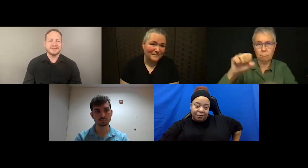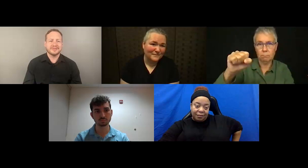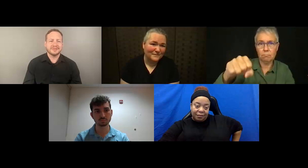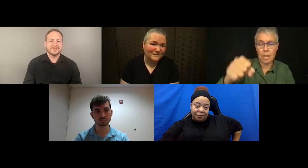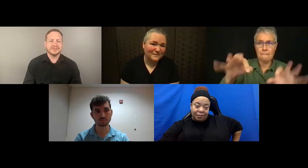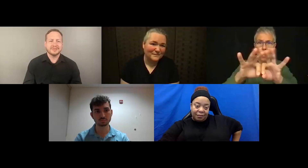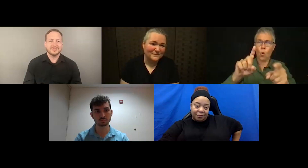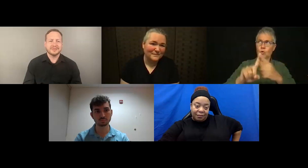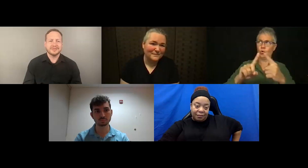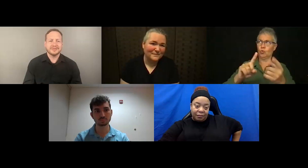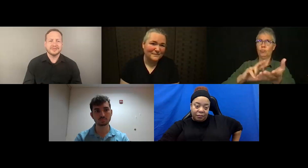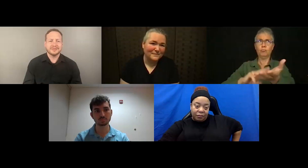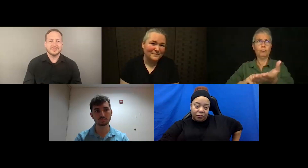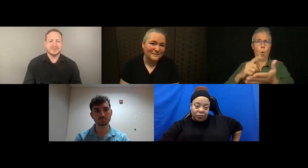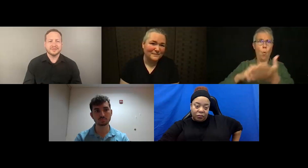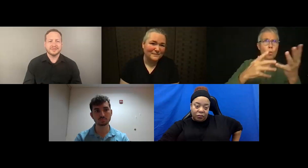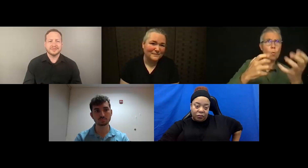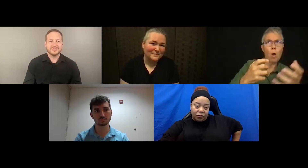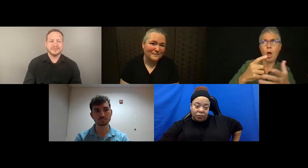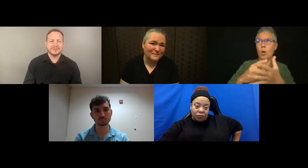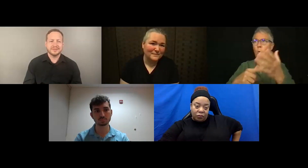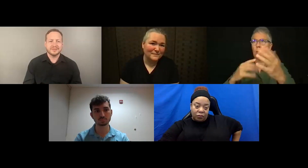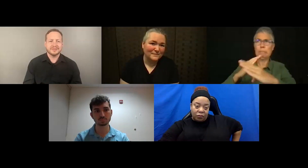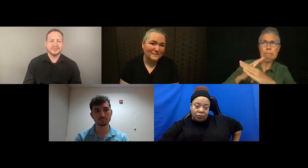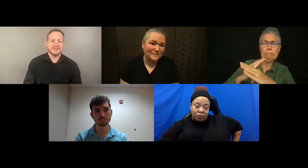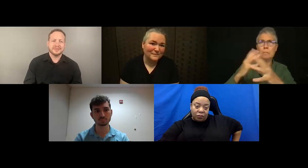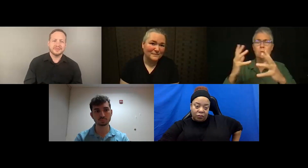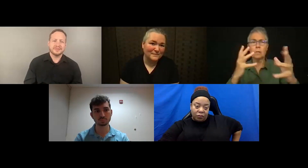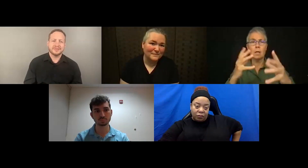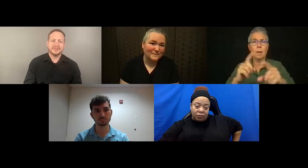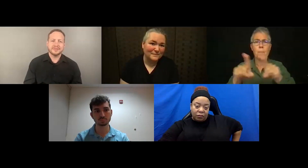That's why this conversation is extremely important. It's important to figure out what we want?